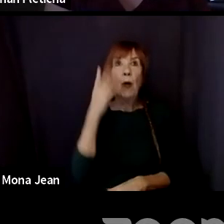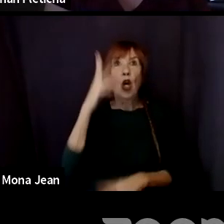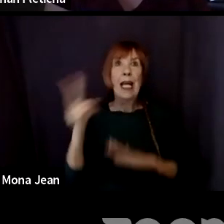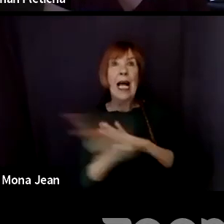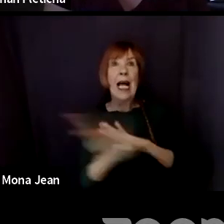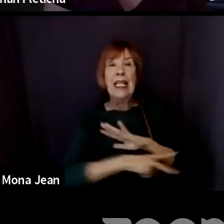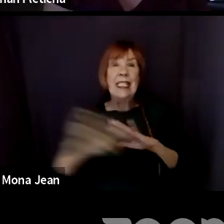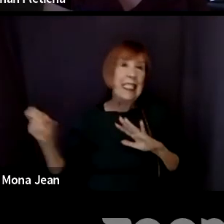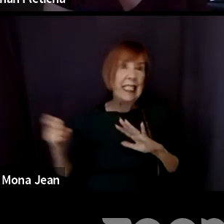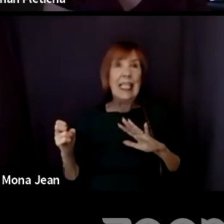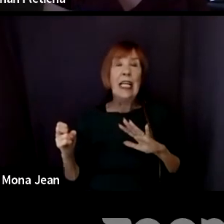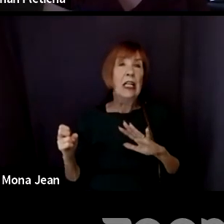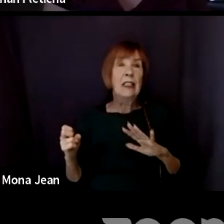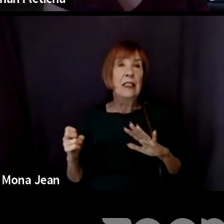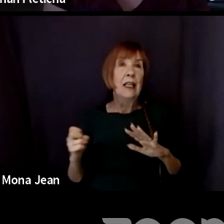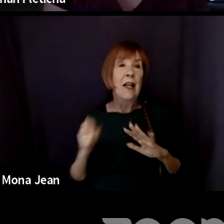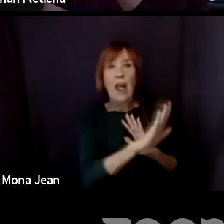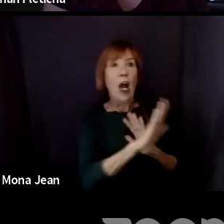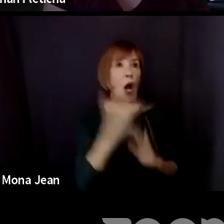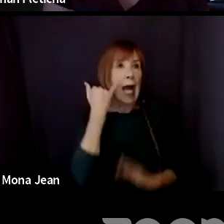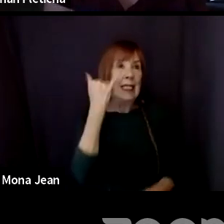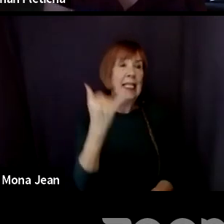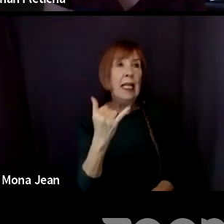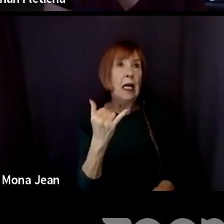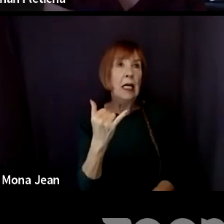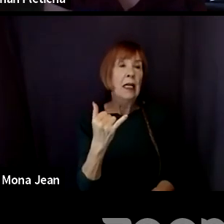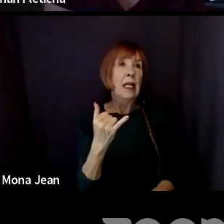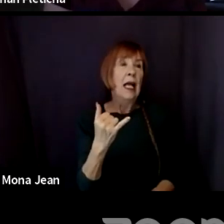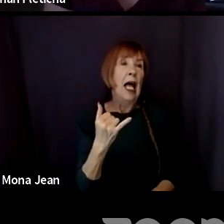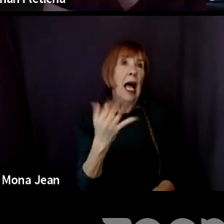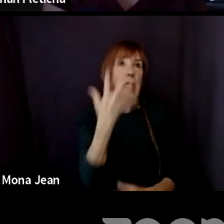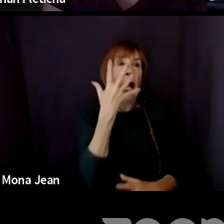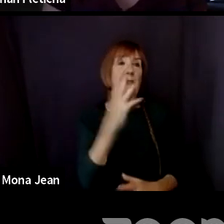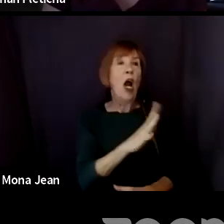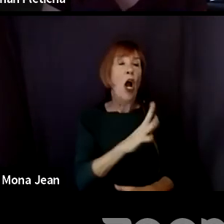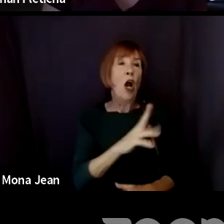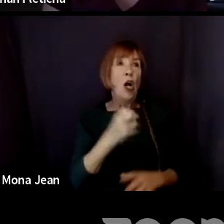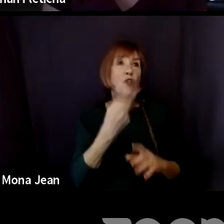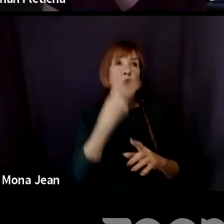six, 12 months worth of work, blood, sweat and tears they put into it, it's gonna be gone forever.